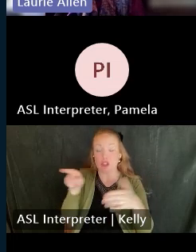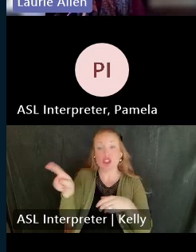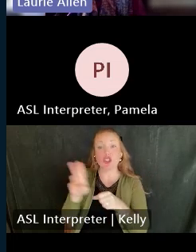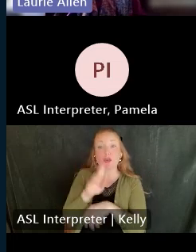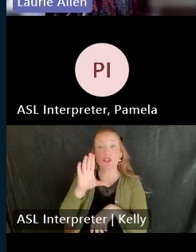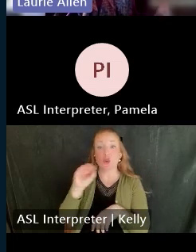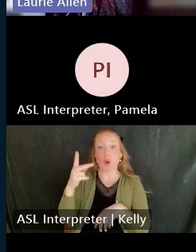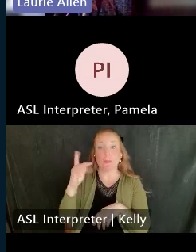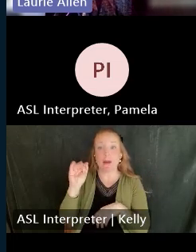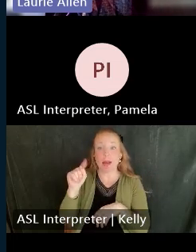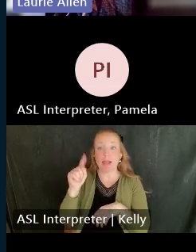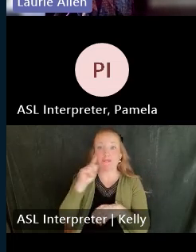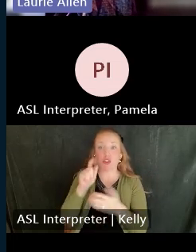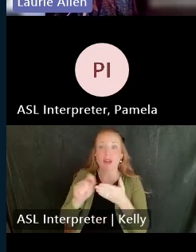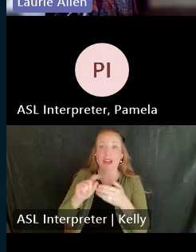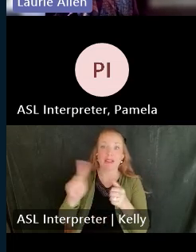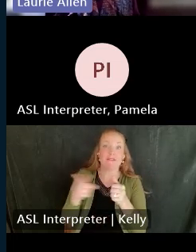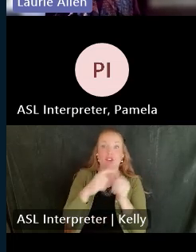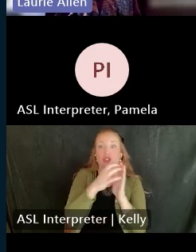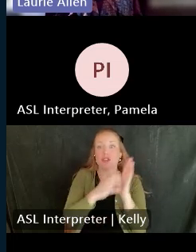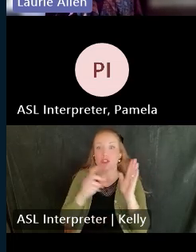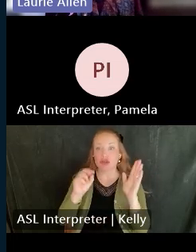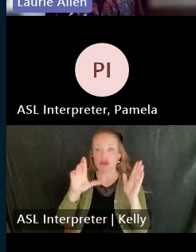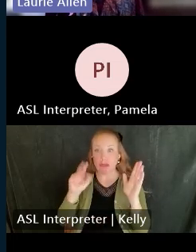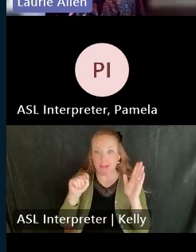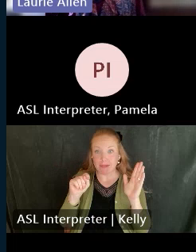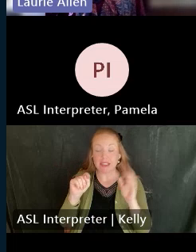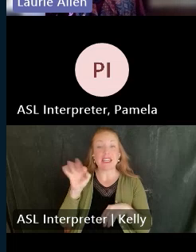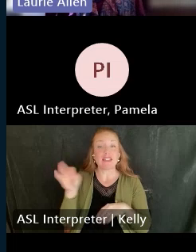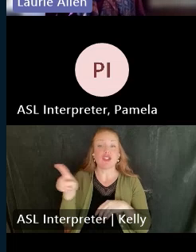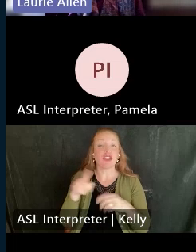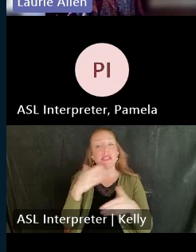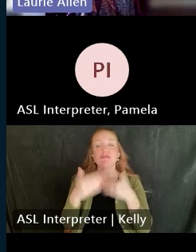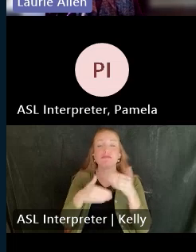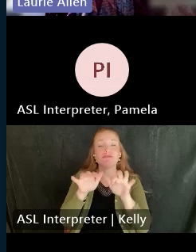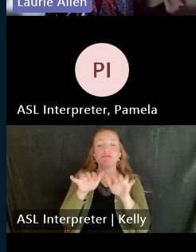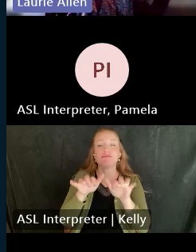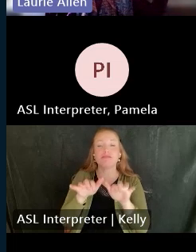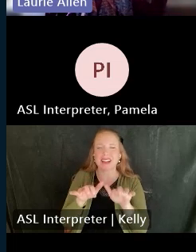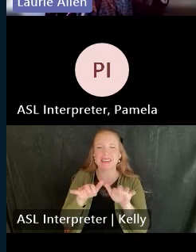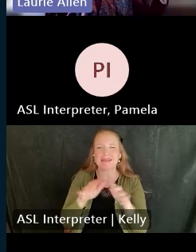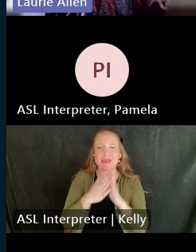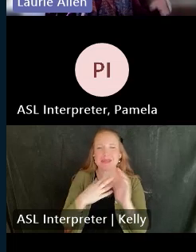Then if she gets stuck along the way, she can use inspire me in word and it will write. It will leverage